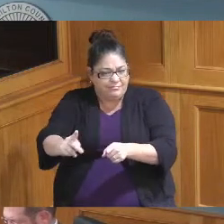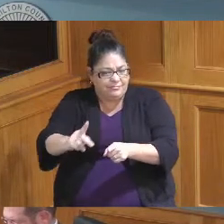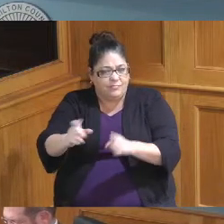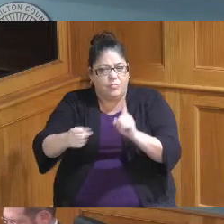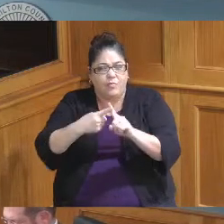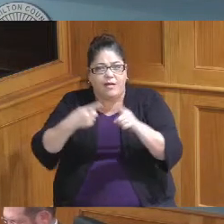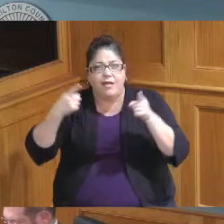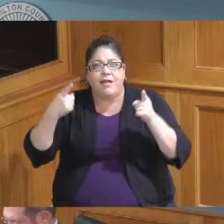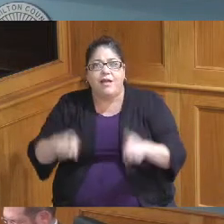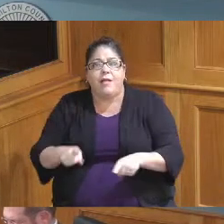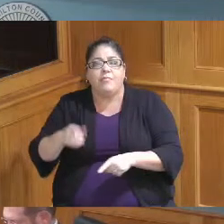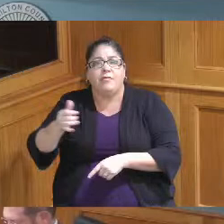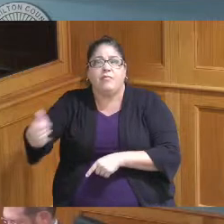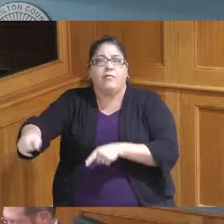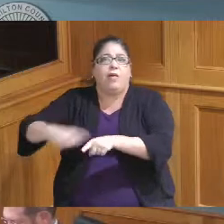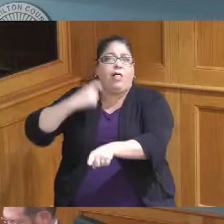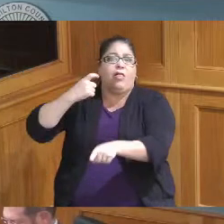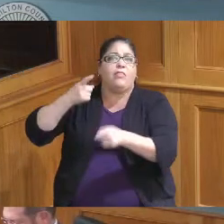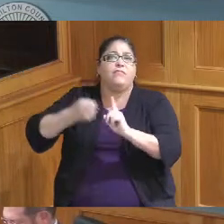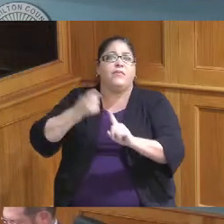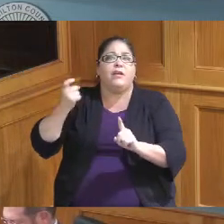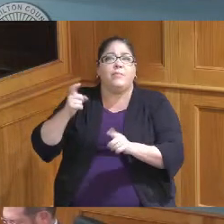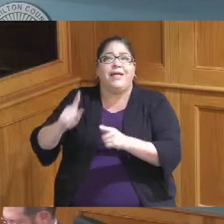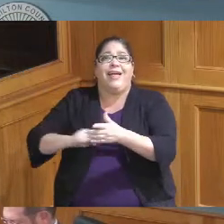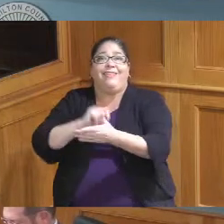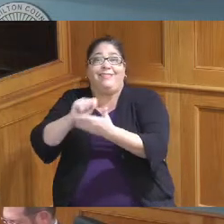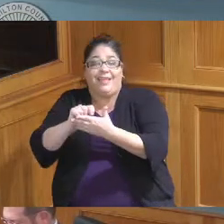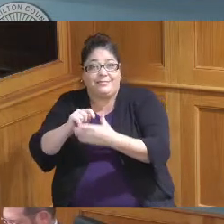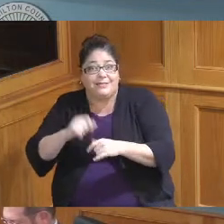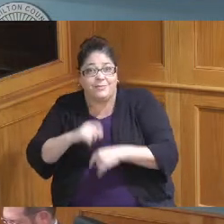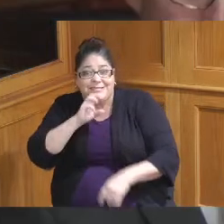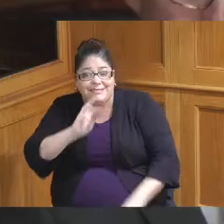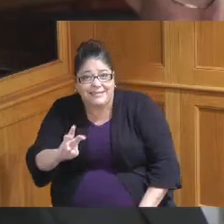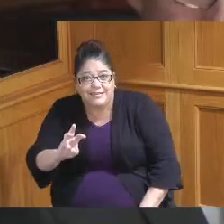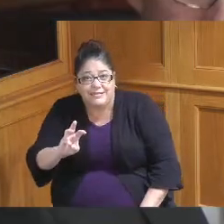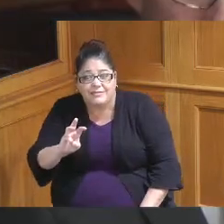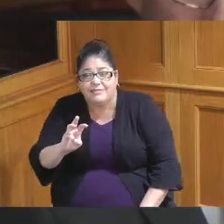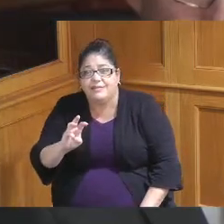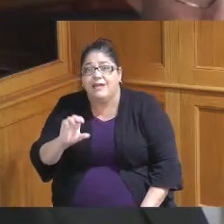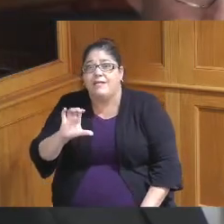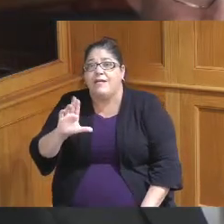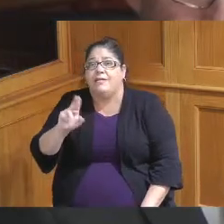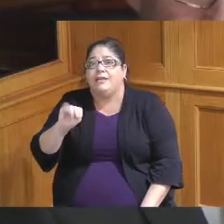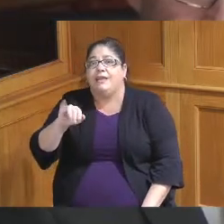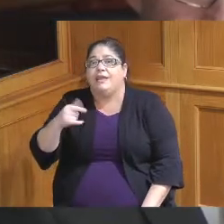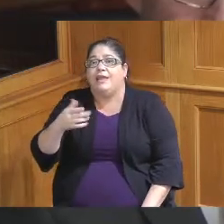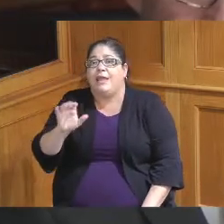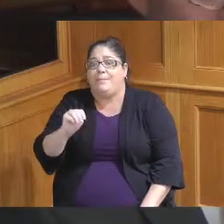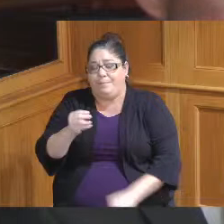responding to a call from a then six-year-old Helena Cunningham who acted heroically in the